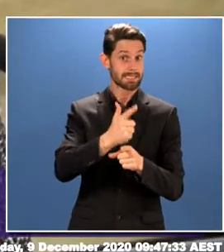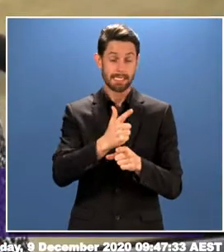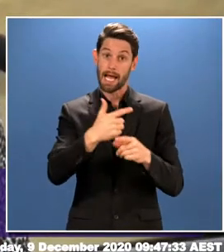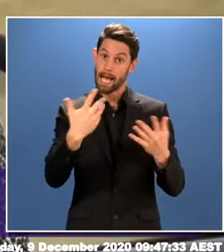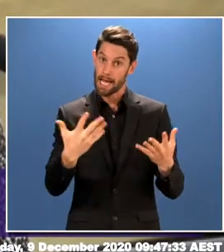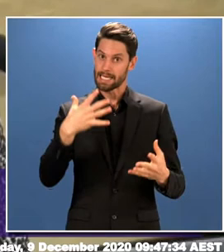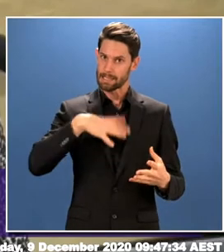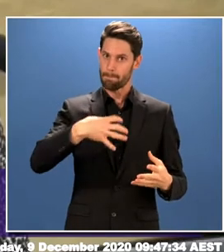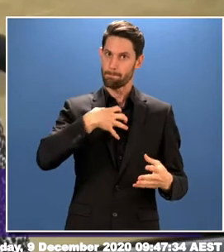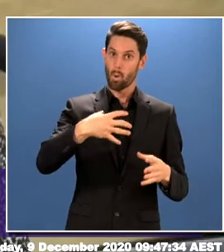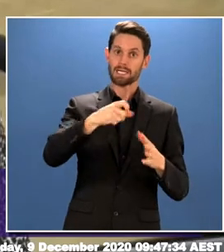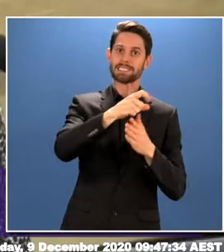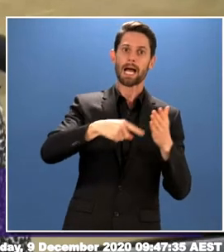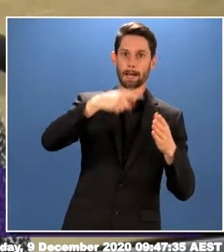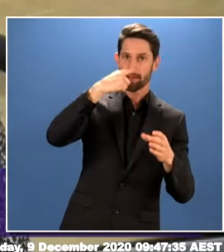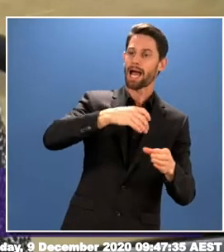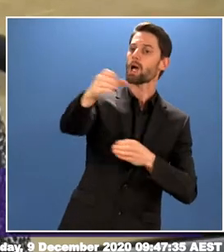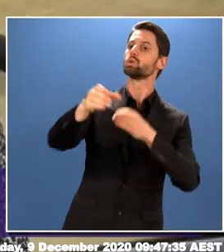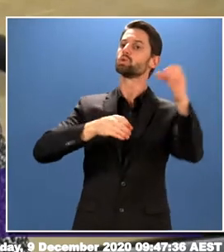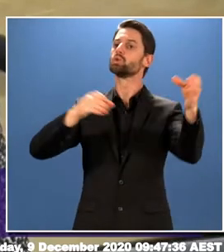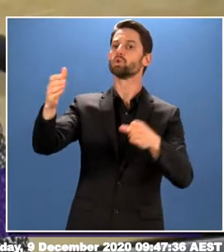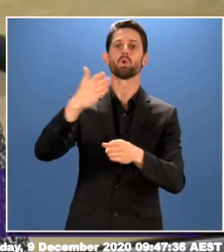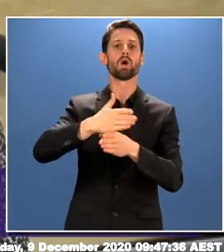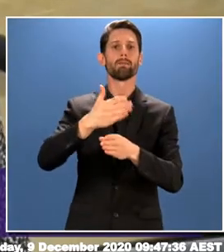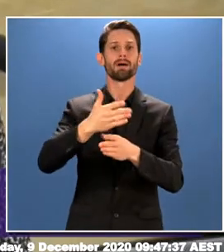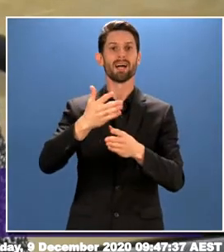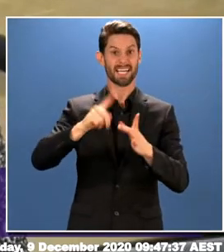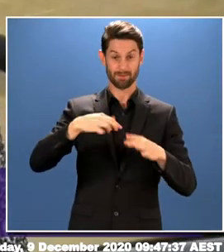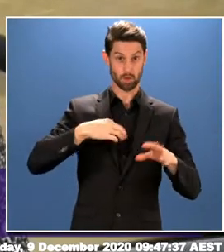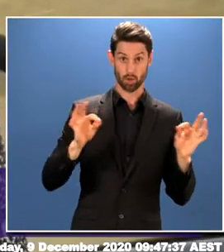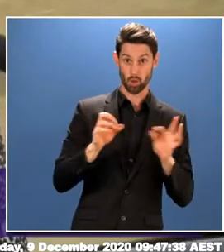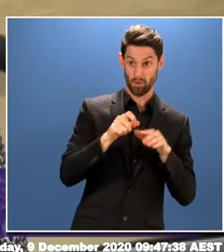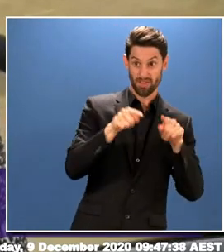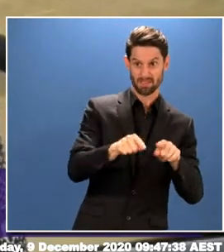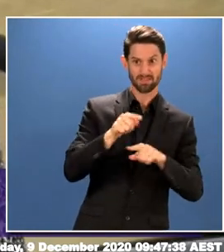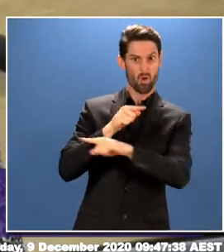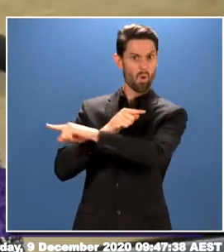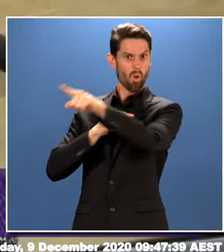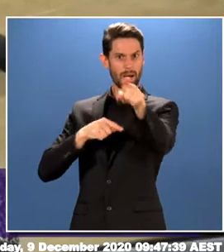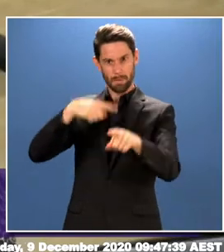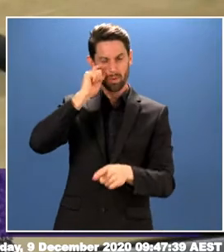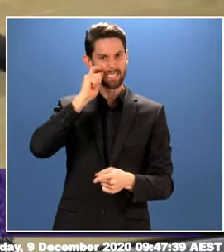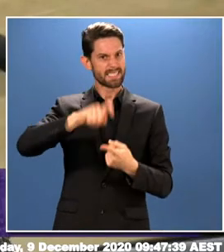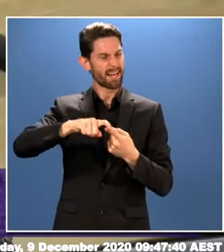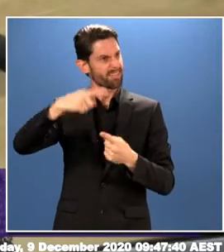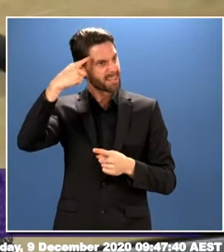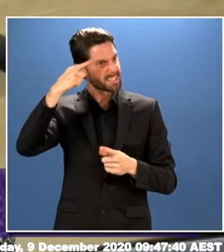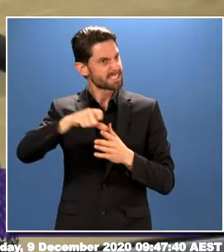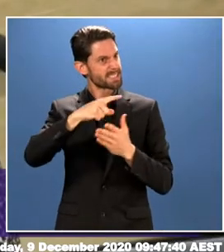employ people with disabilities, we are never going to necessarily change societal expectations about employing people with disabilities.